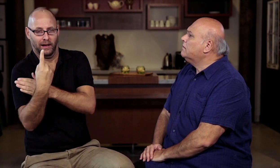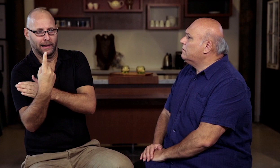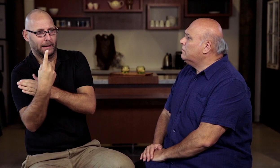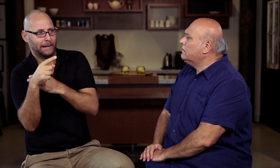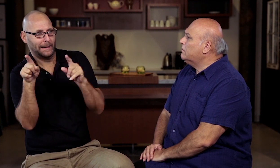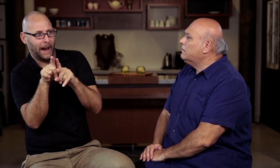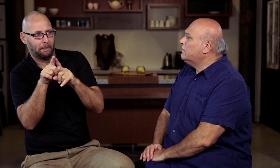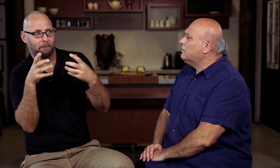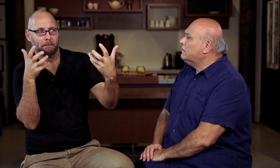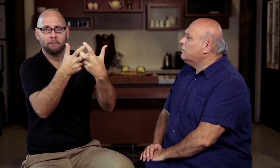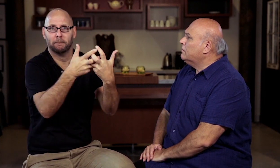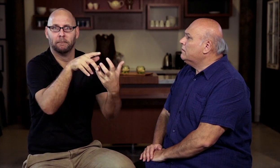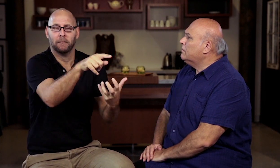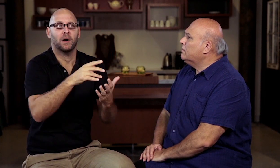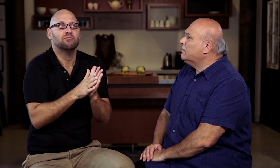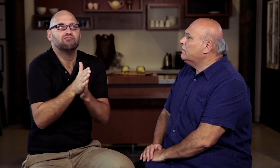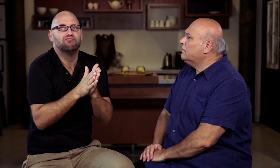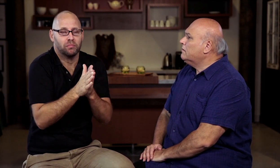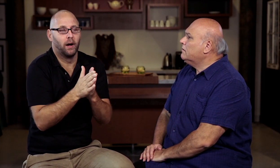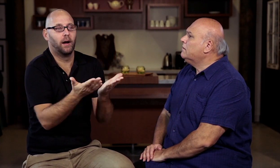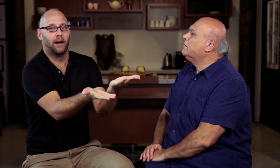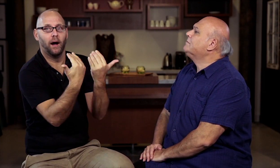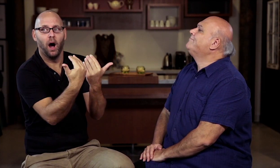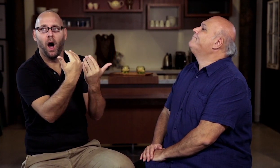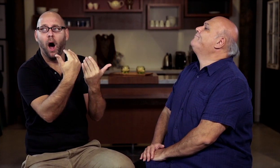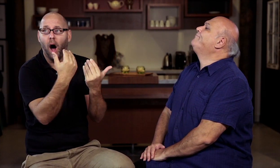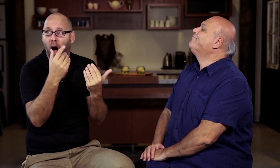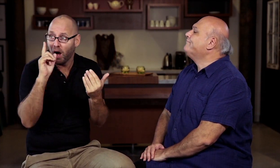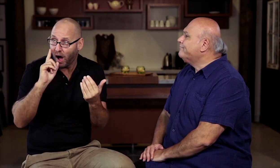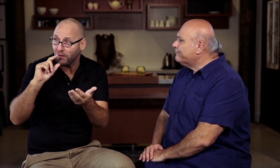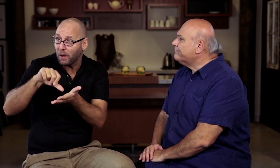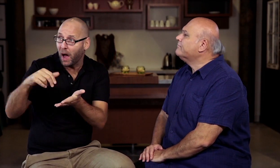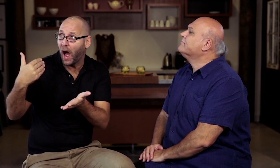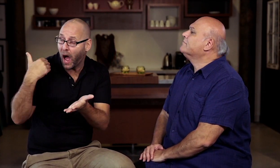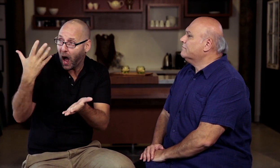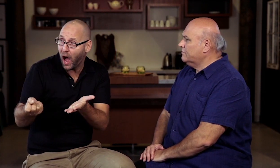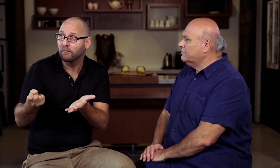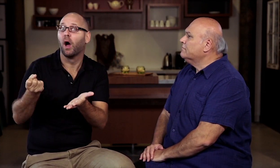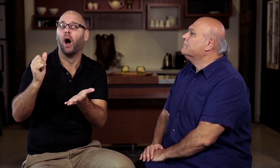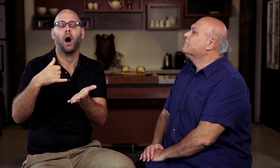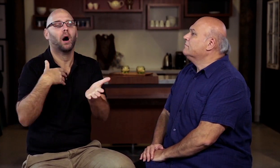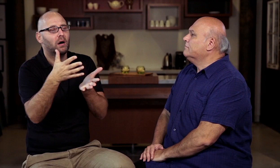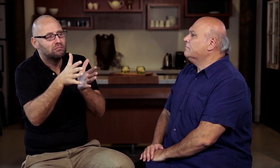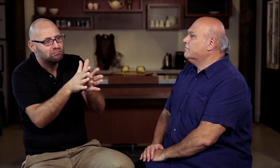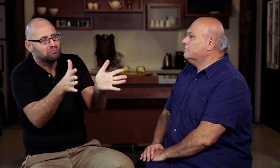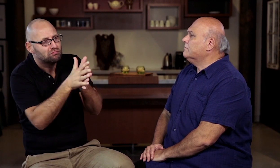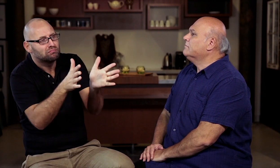up with the same interests that tempts them, to see that Deaf Clubs have something to